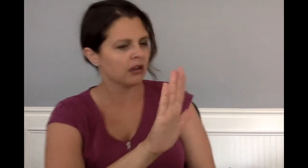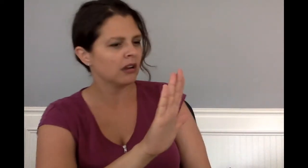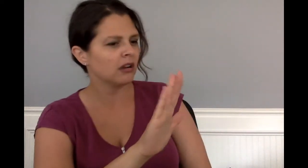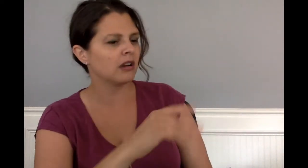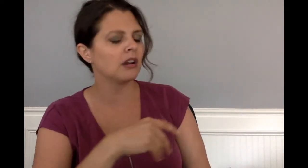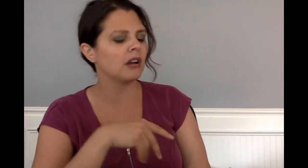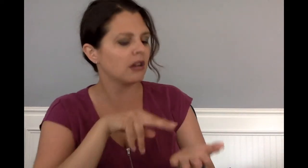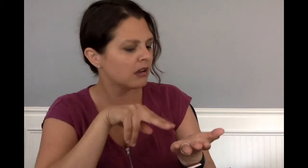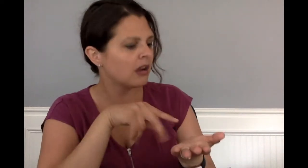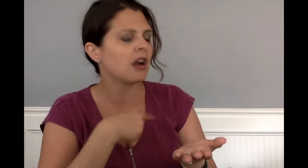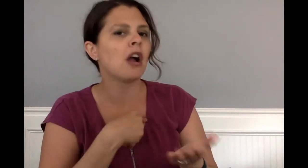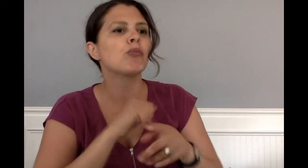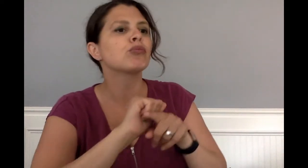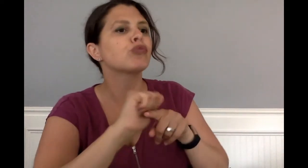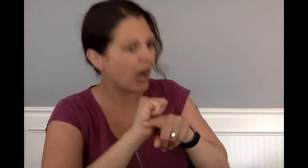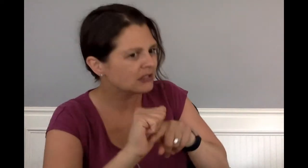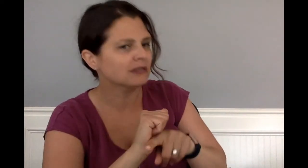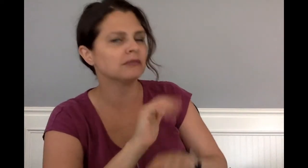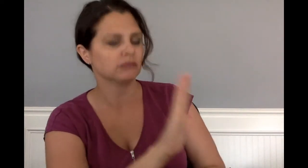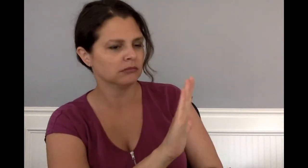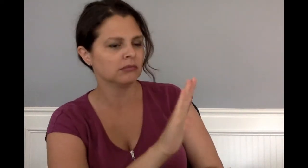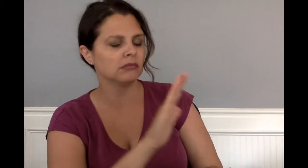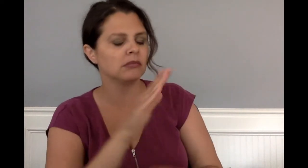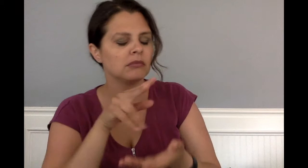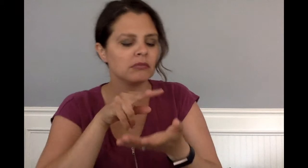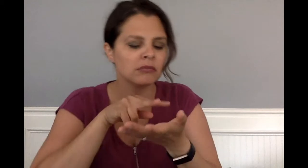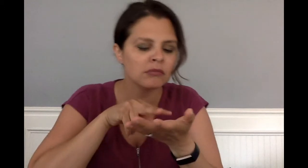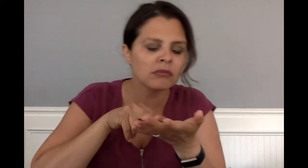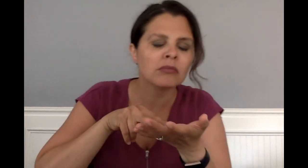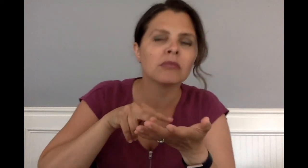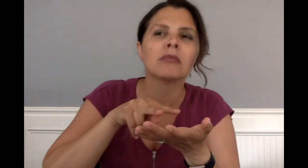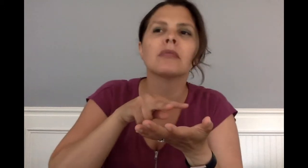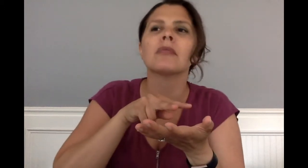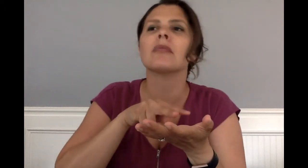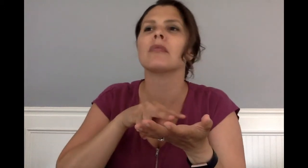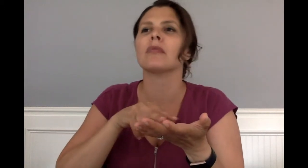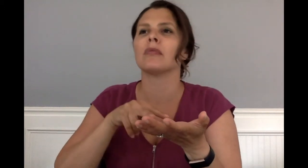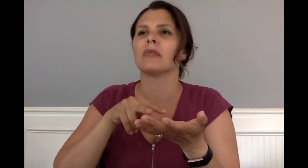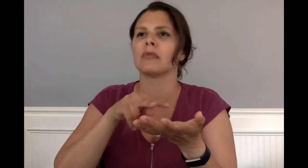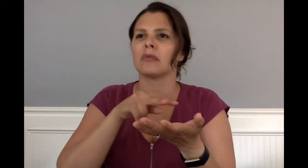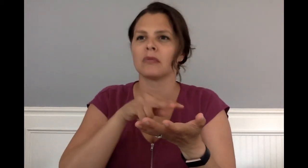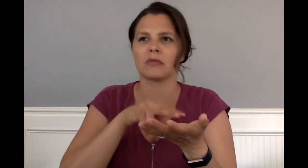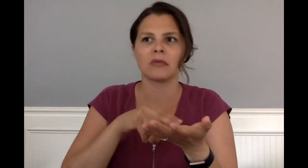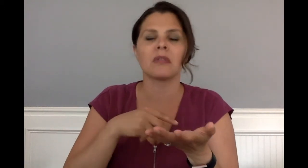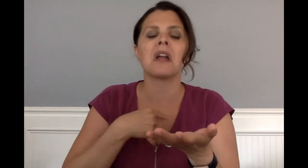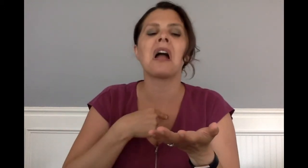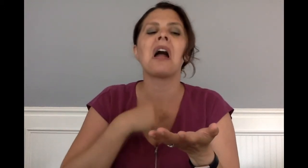“I’m warming up,” Desdemona said. She leaned forward again.